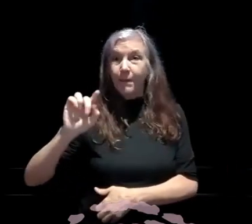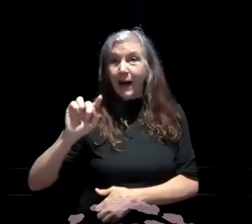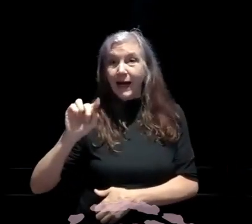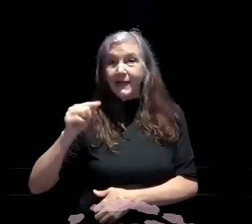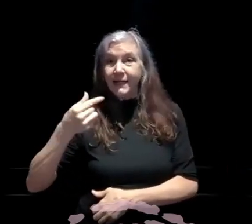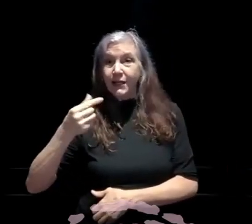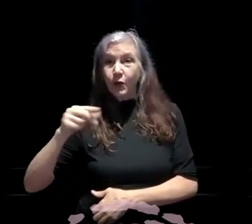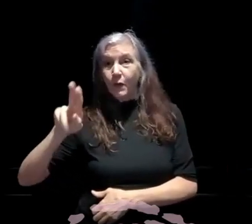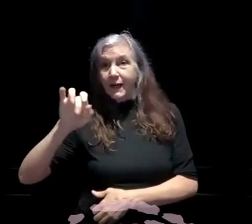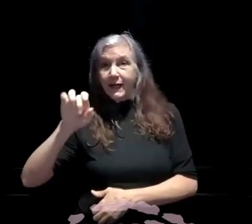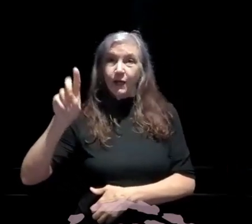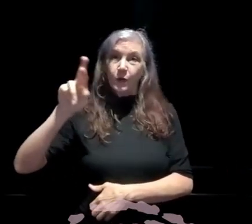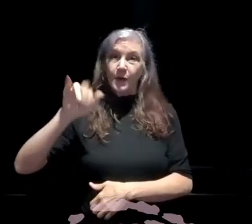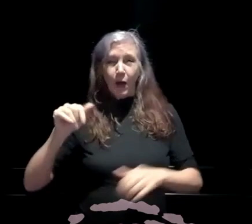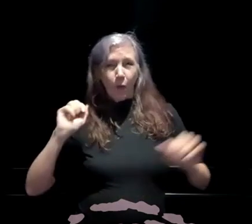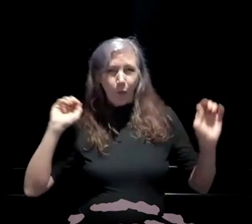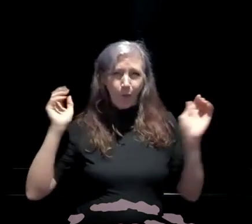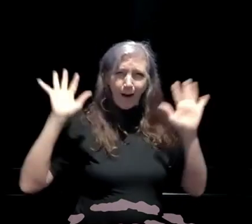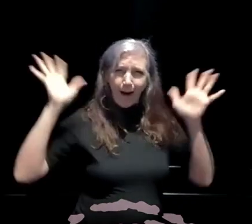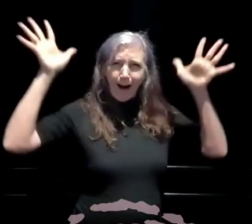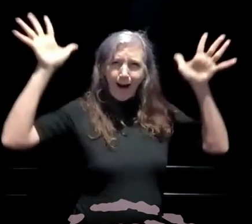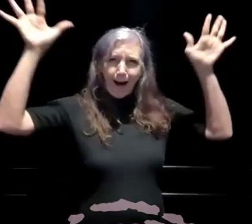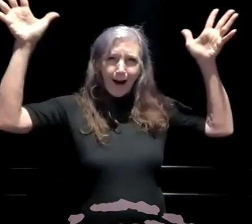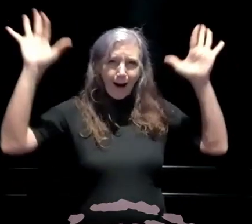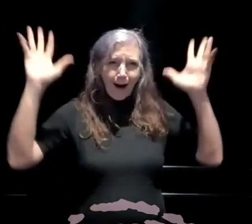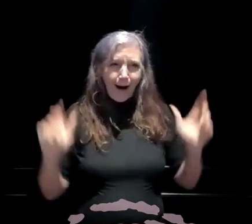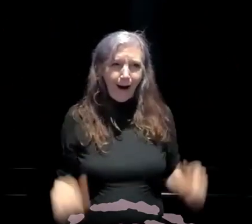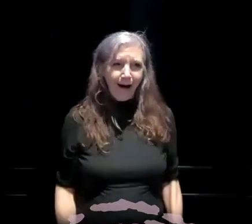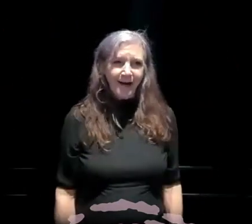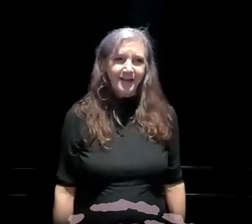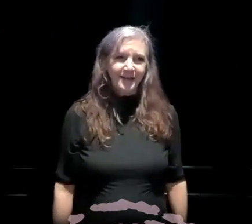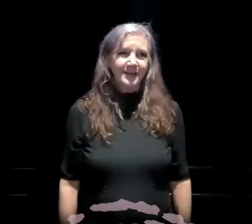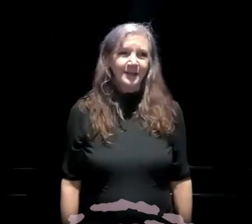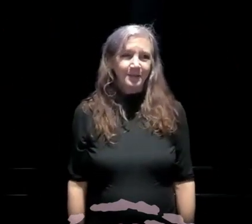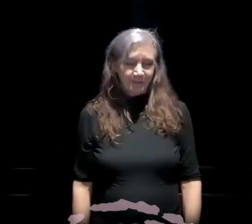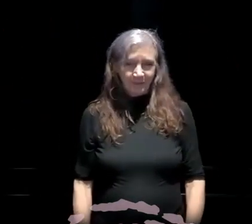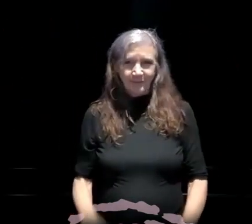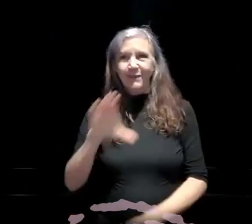Guidry.